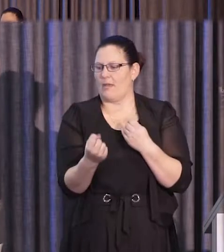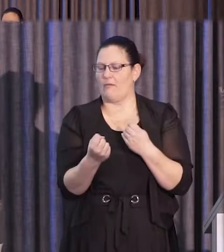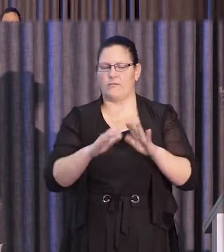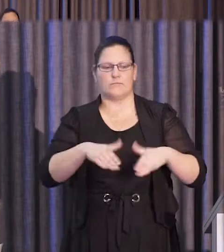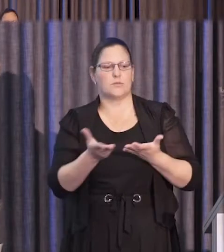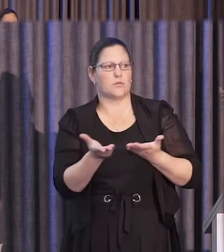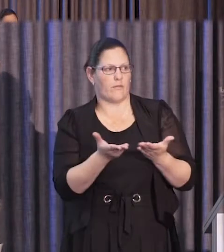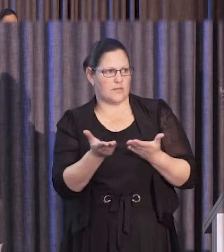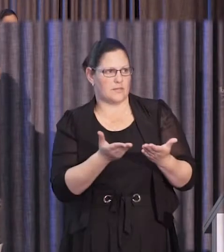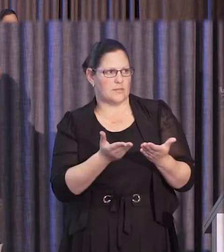that they live in.